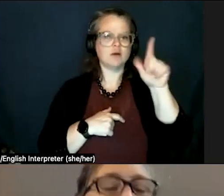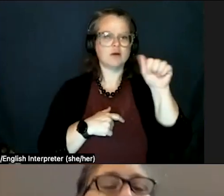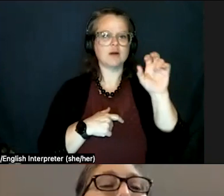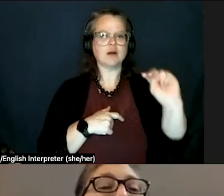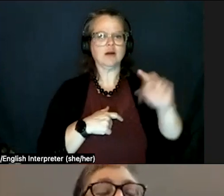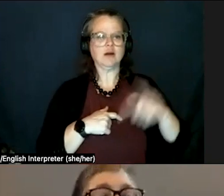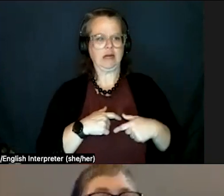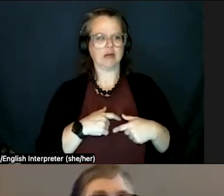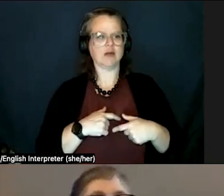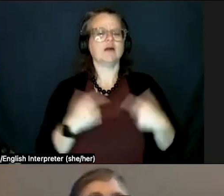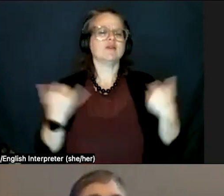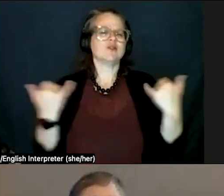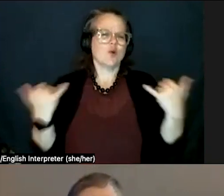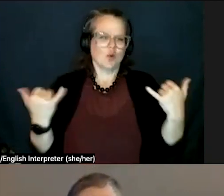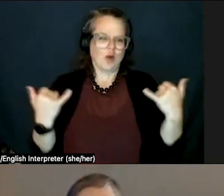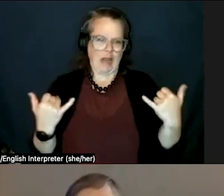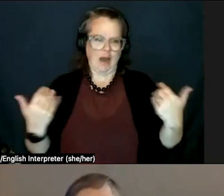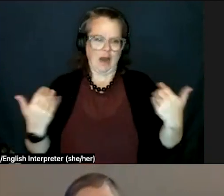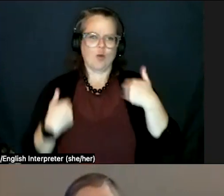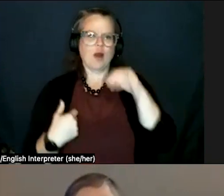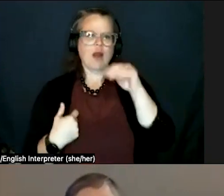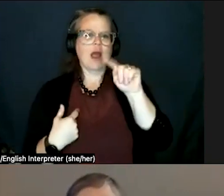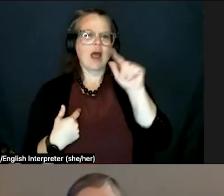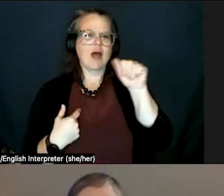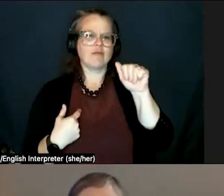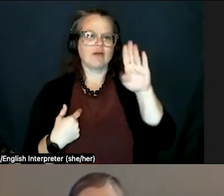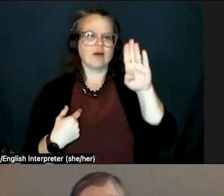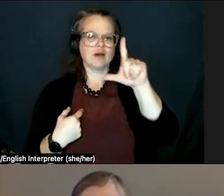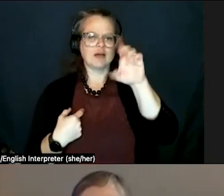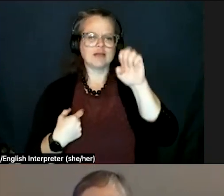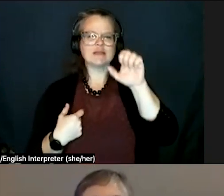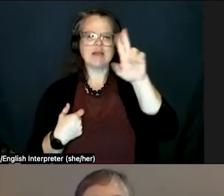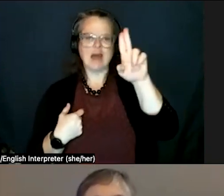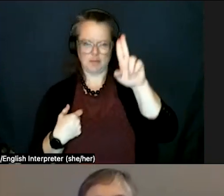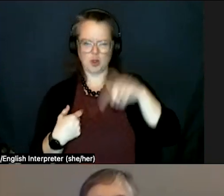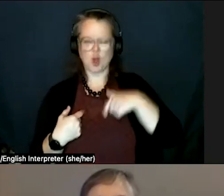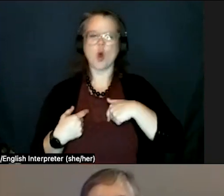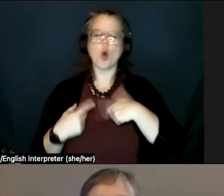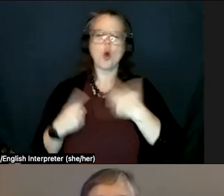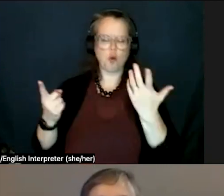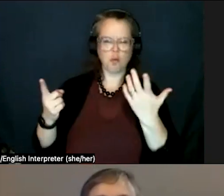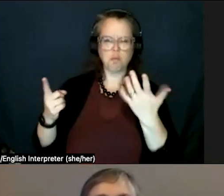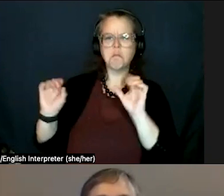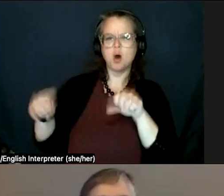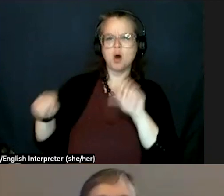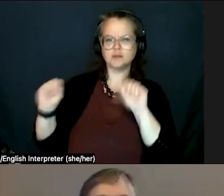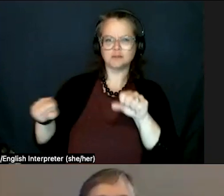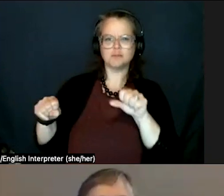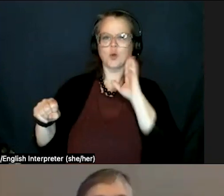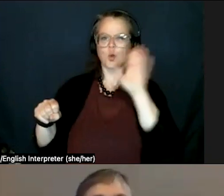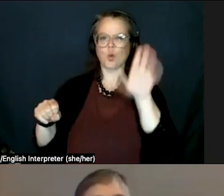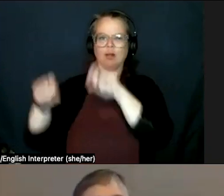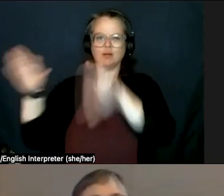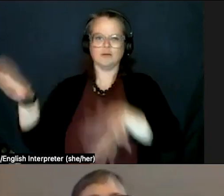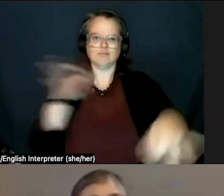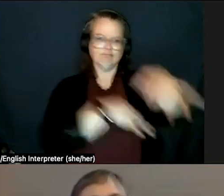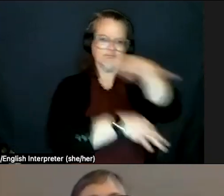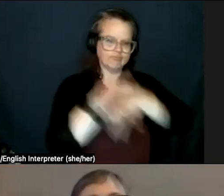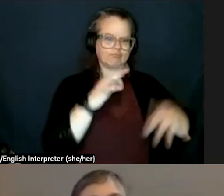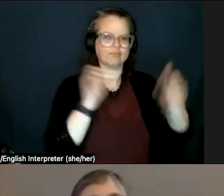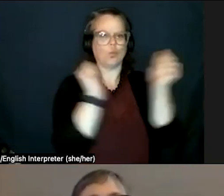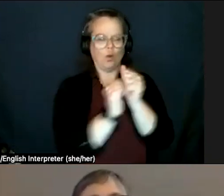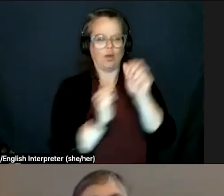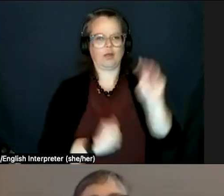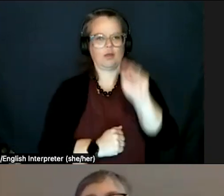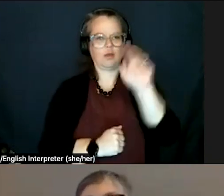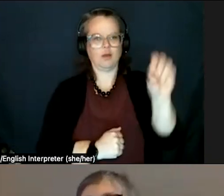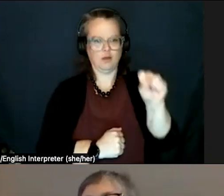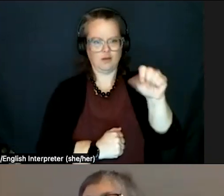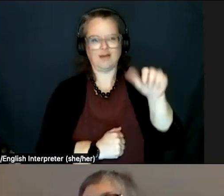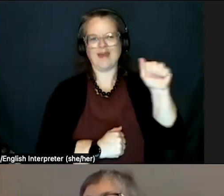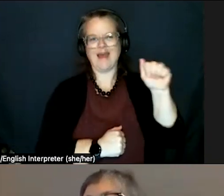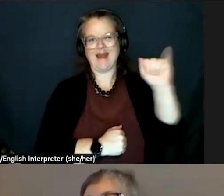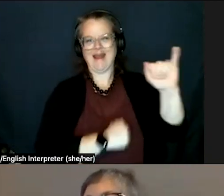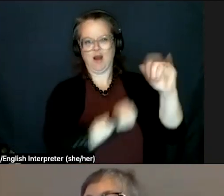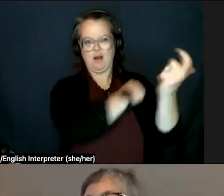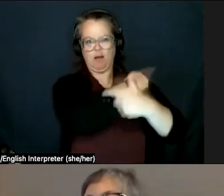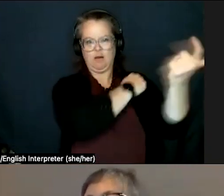Microsoft Power BI as well just for further integration, but that's still in progress.